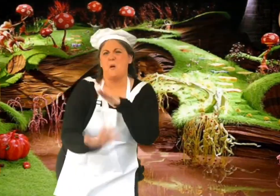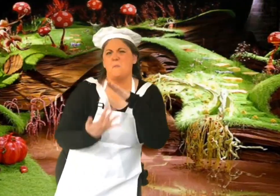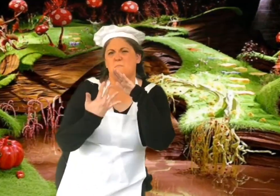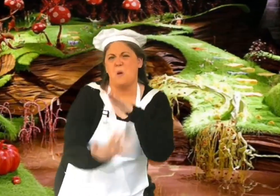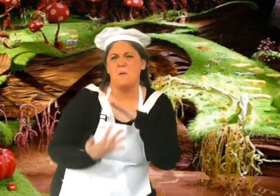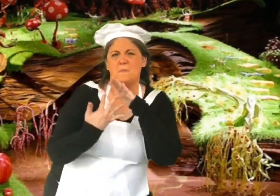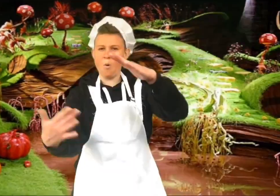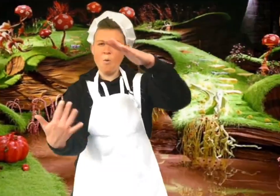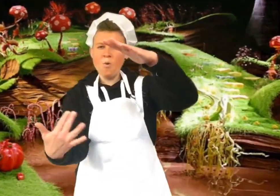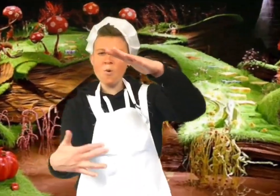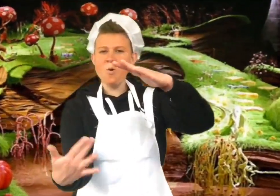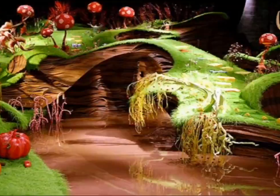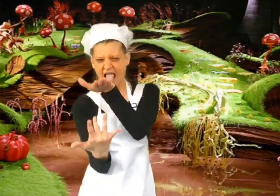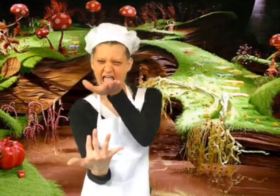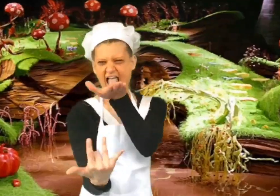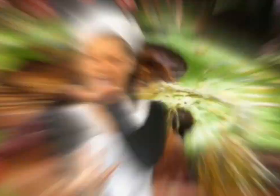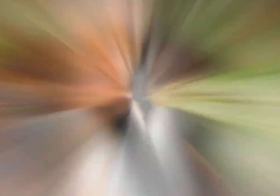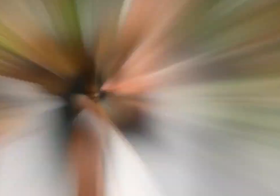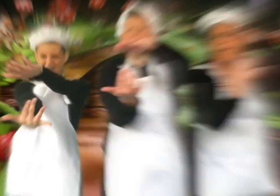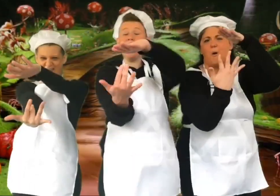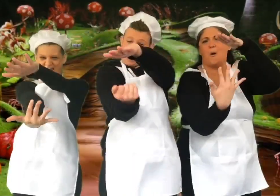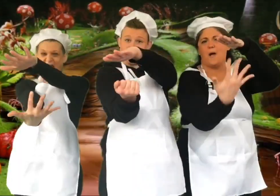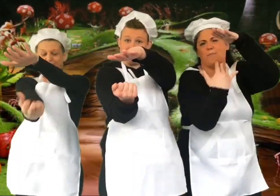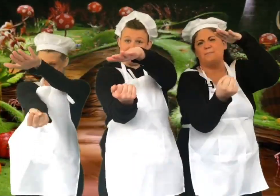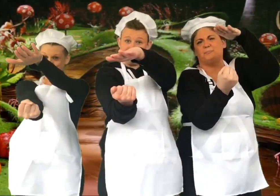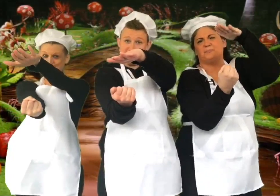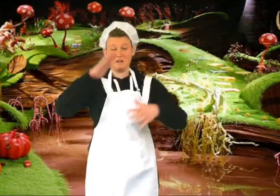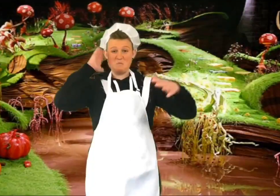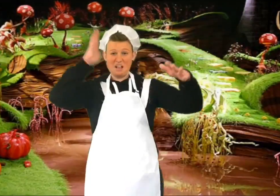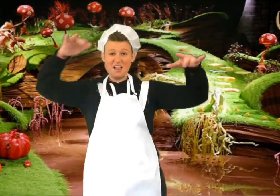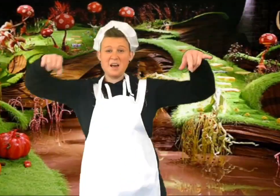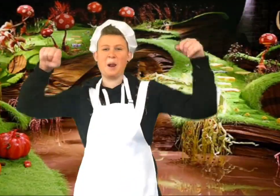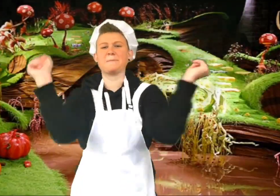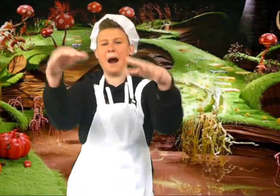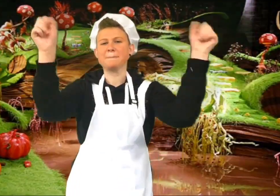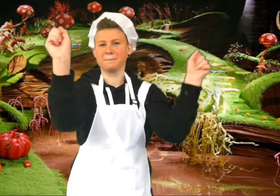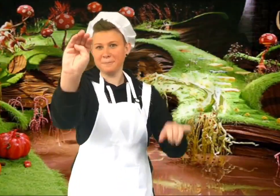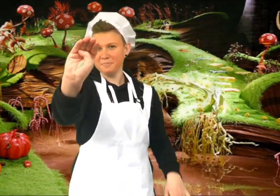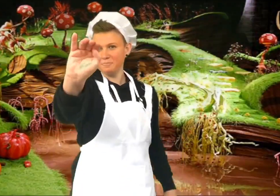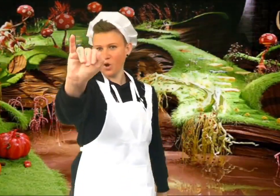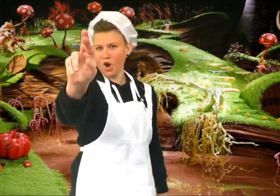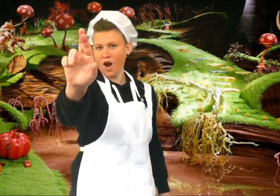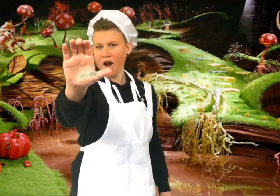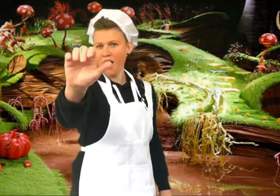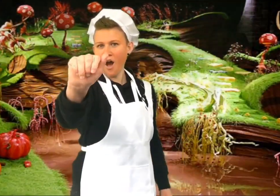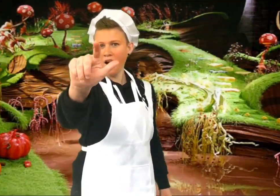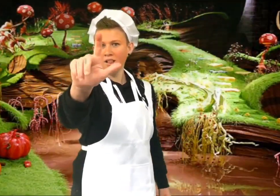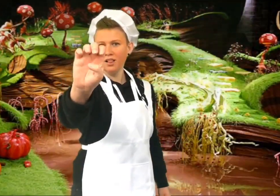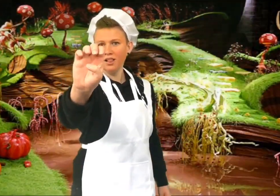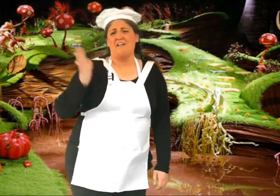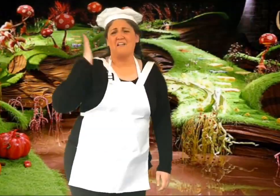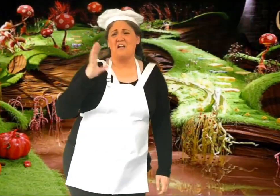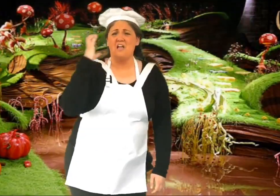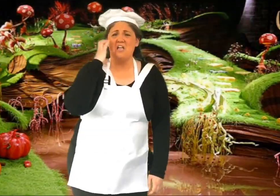Is boiled away for once and all. Then out he comes! And now! By grace! A miracle has taken place!